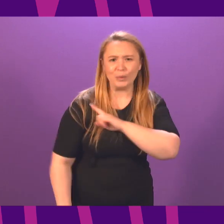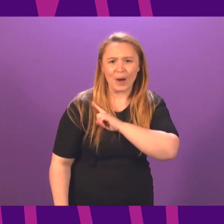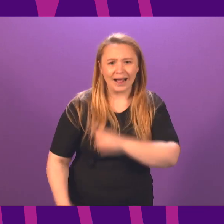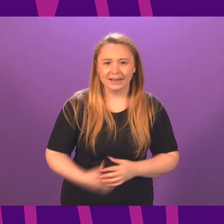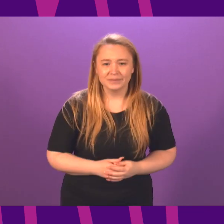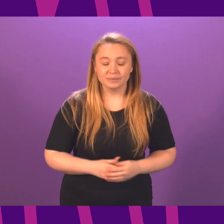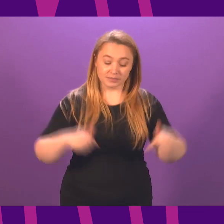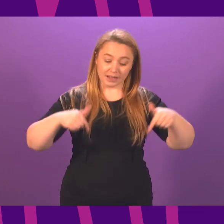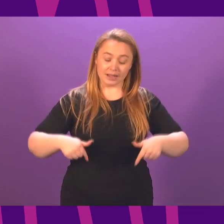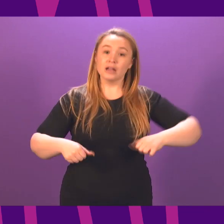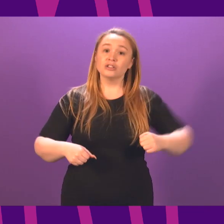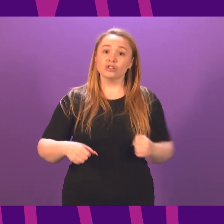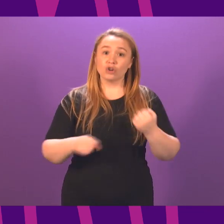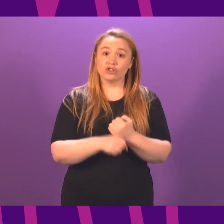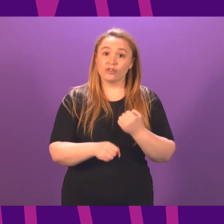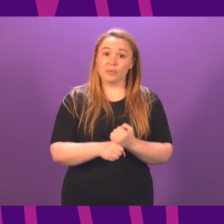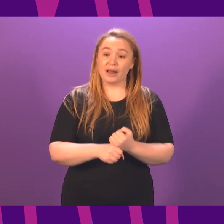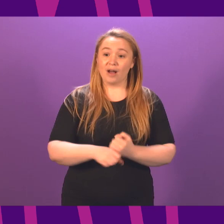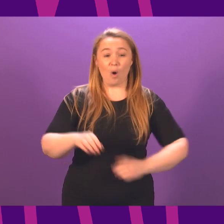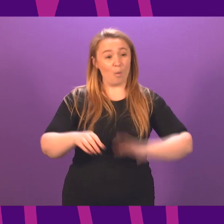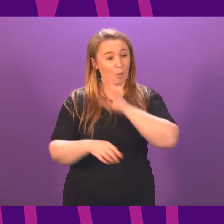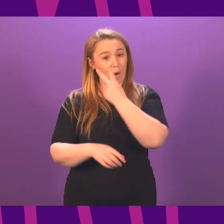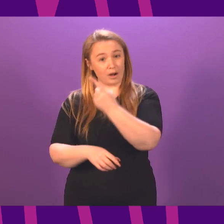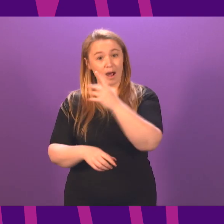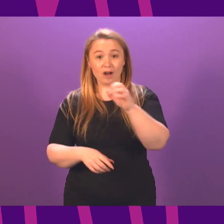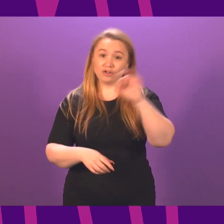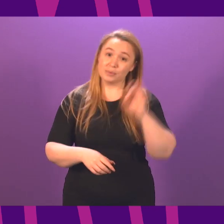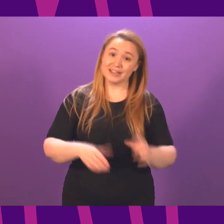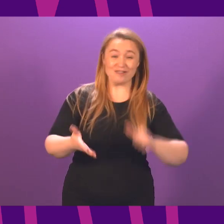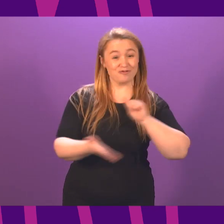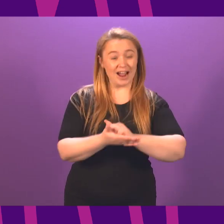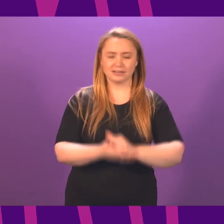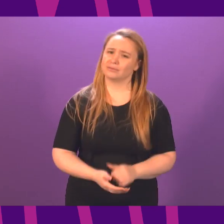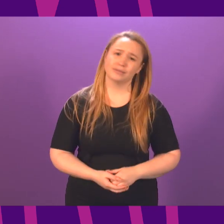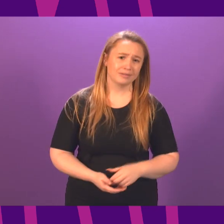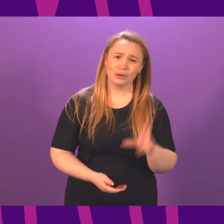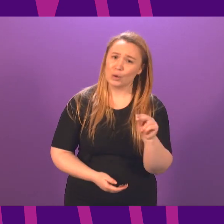The Scottish Government does not always get it right; I would be the last to say that we do. We make mistakes. We have done so during the course of